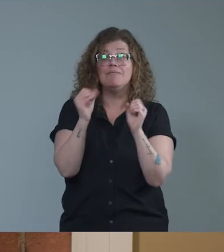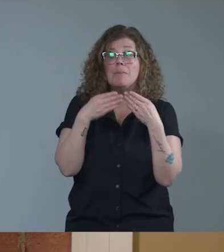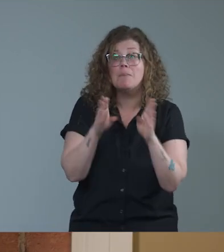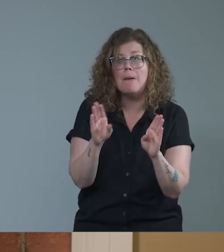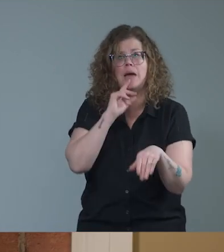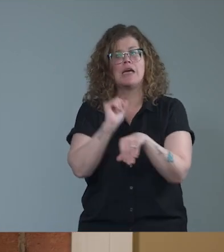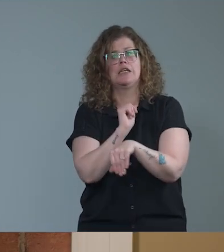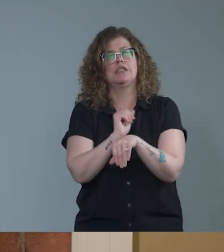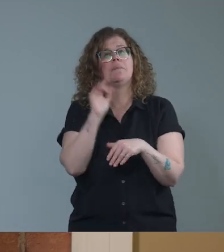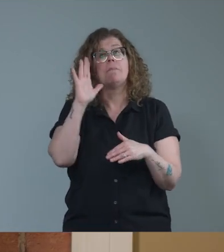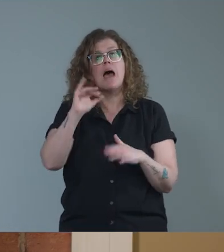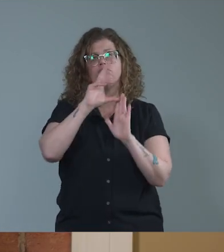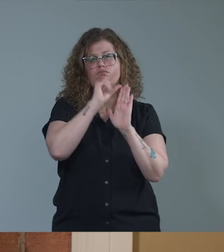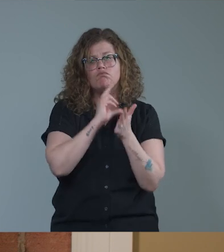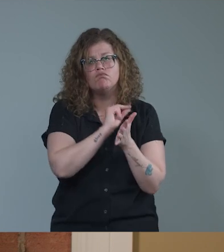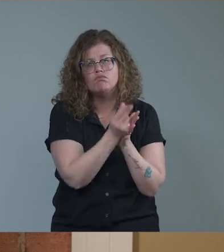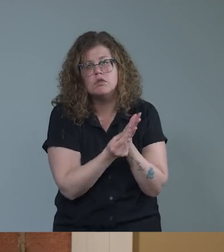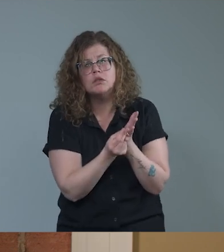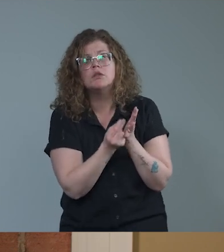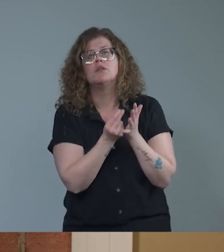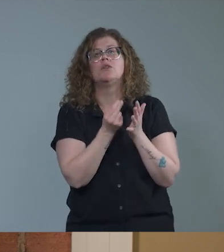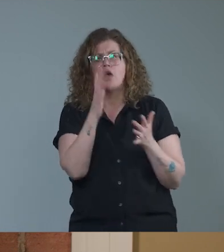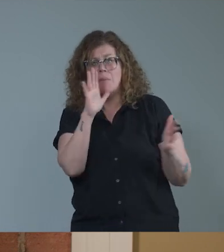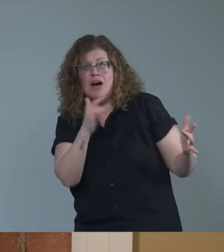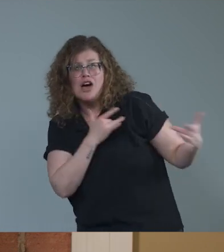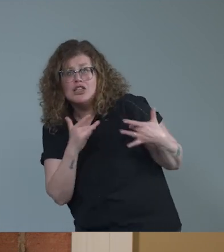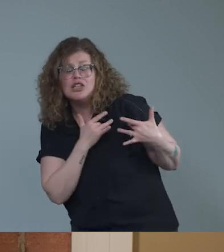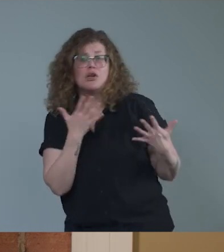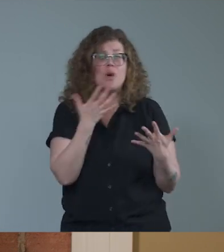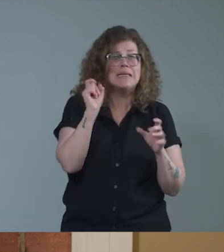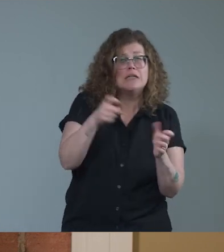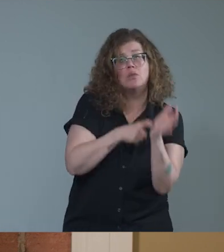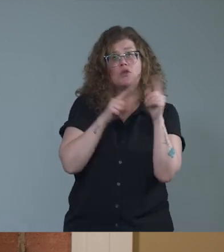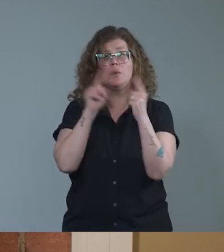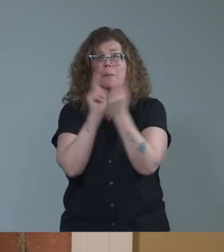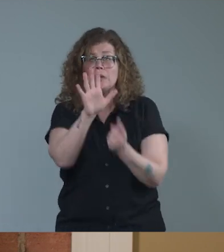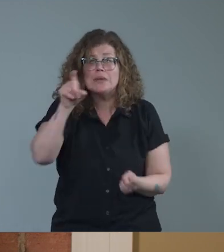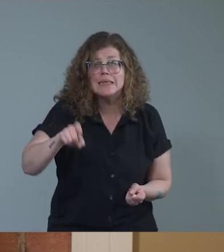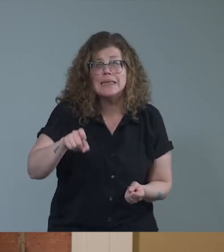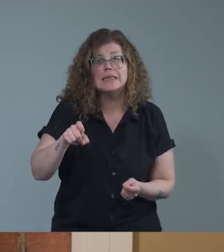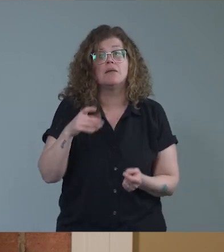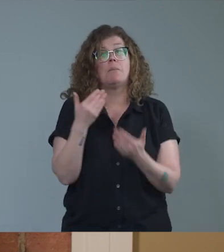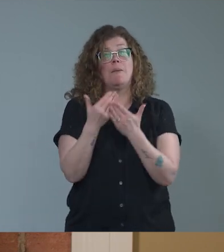that you are telling your project team how you're going to ensure that all of these regulations are met, and that the safety of the public